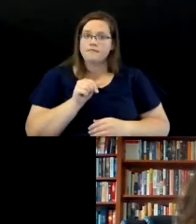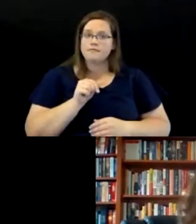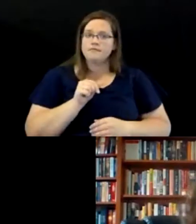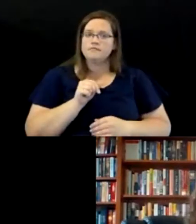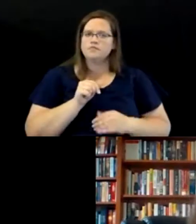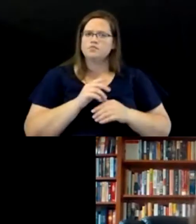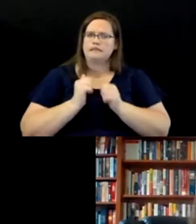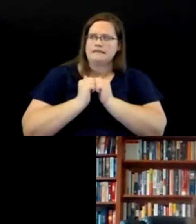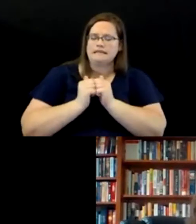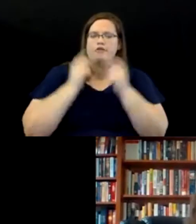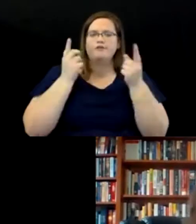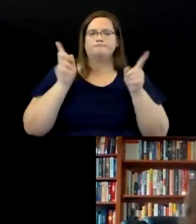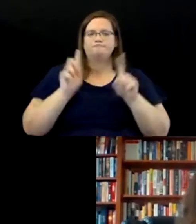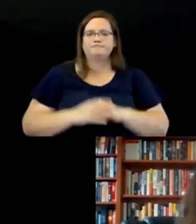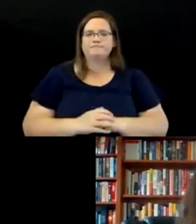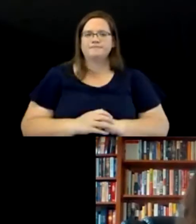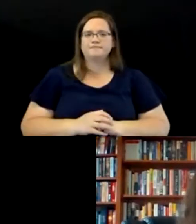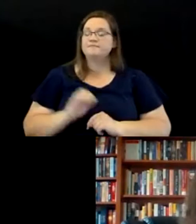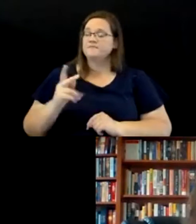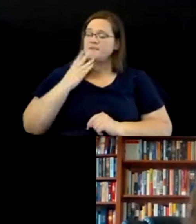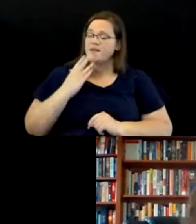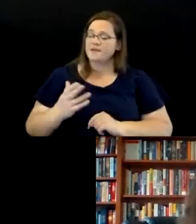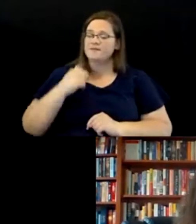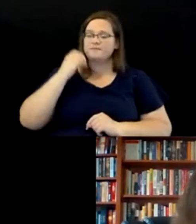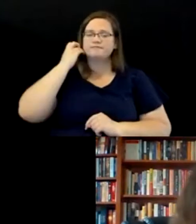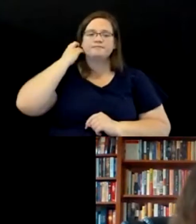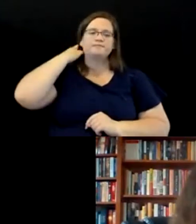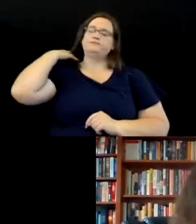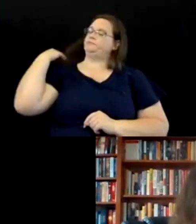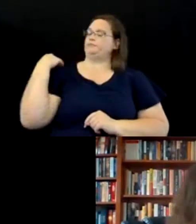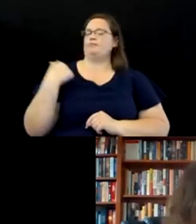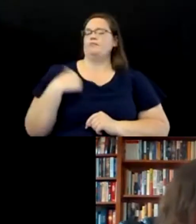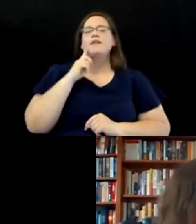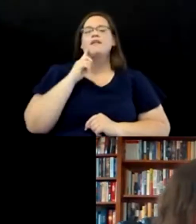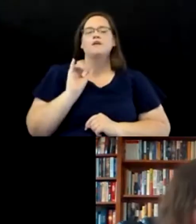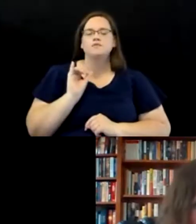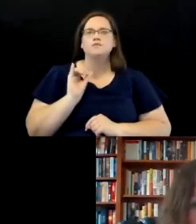Sarah: Great, thank you. Yeah, and I think also just, you know,